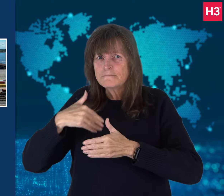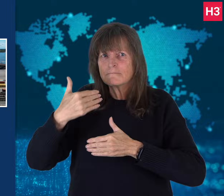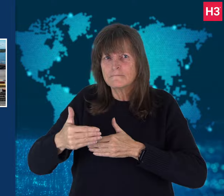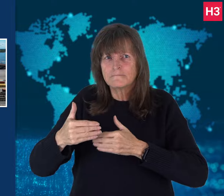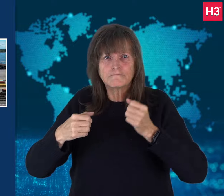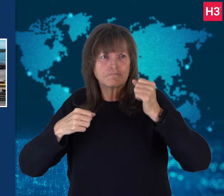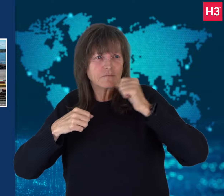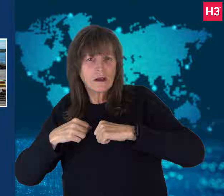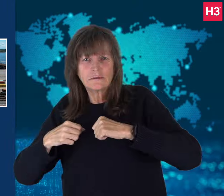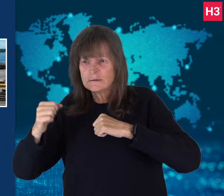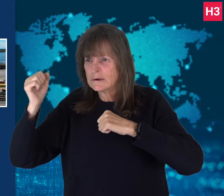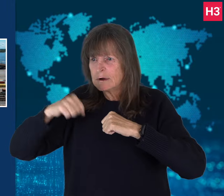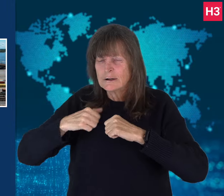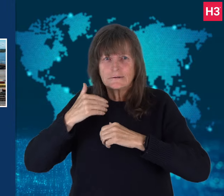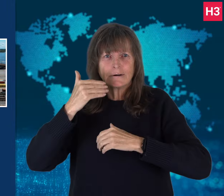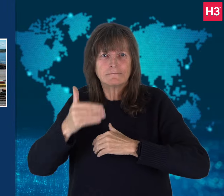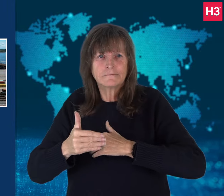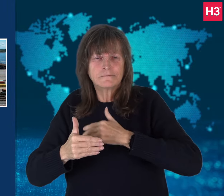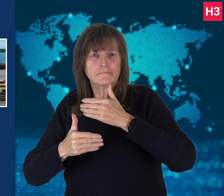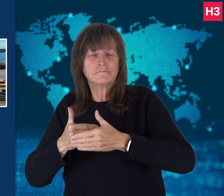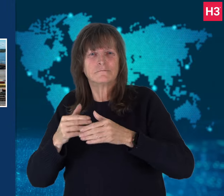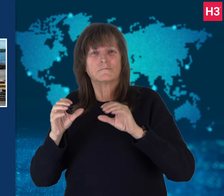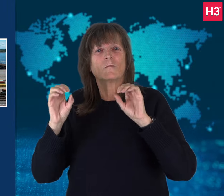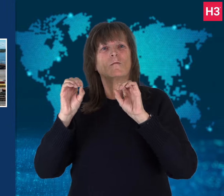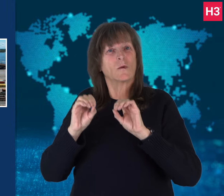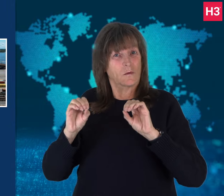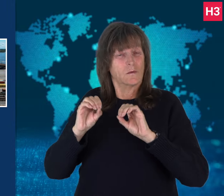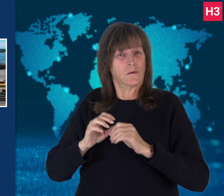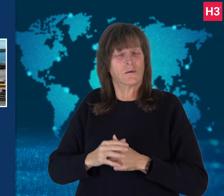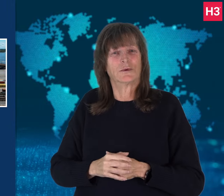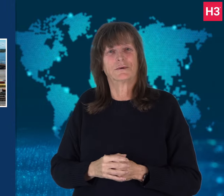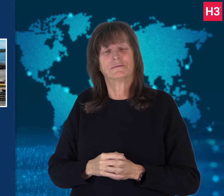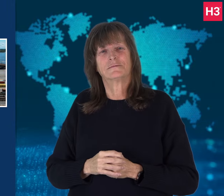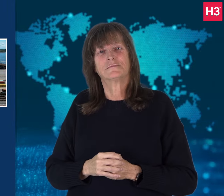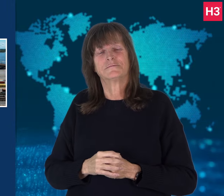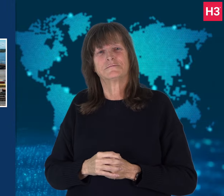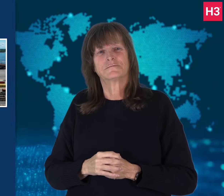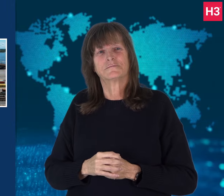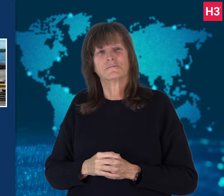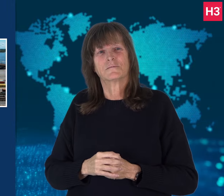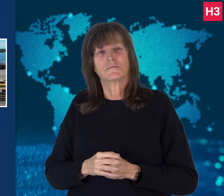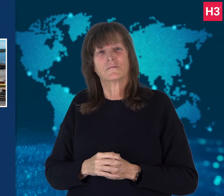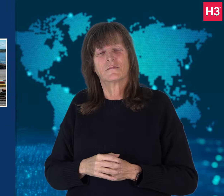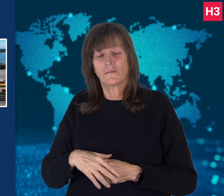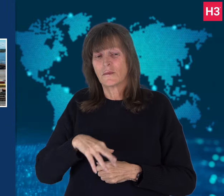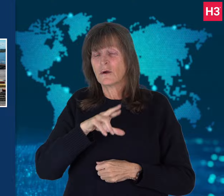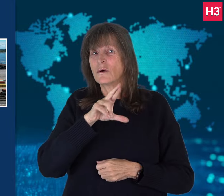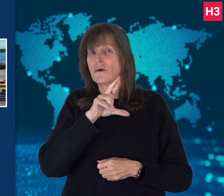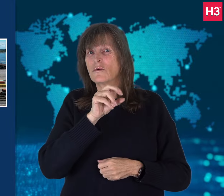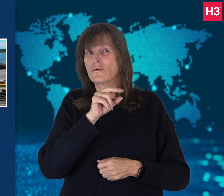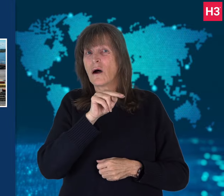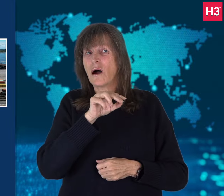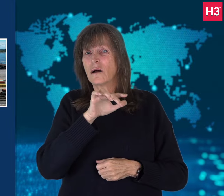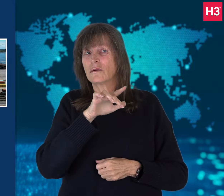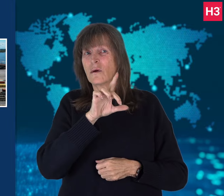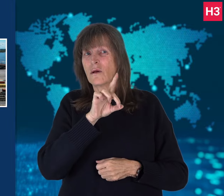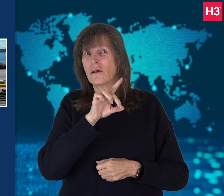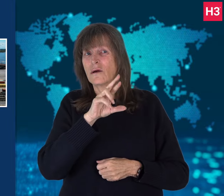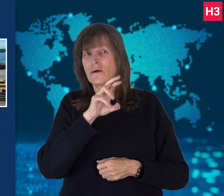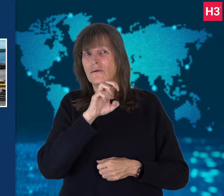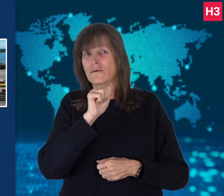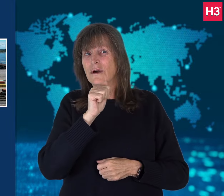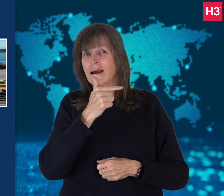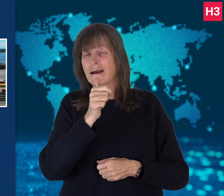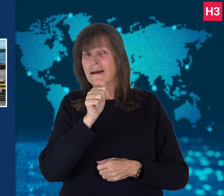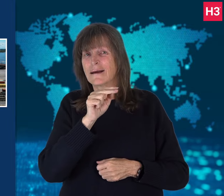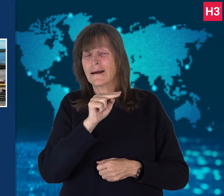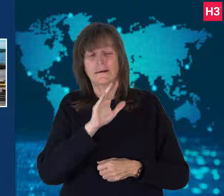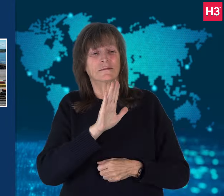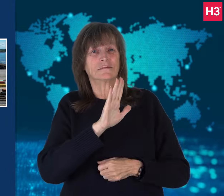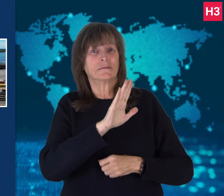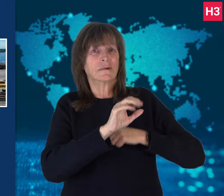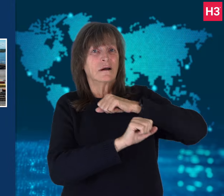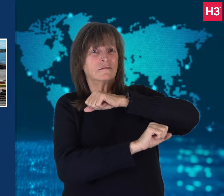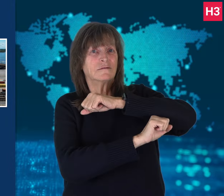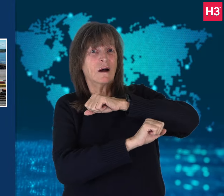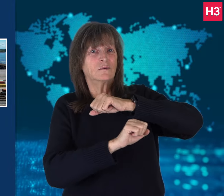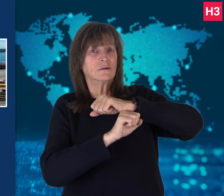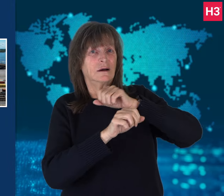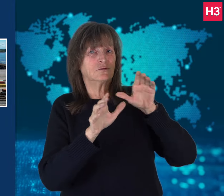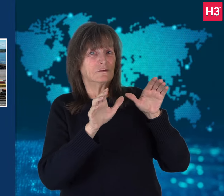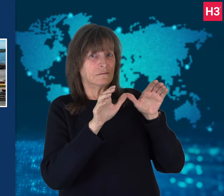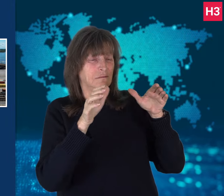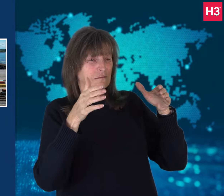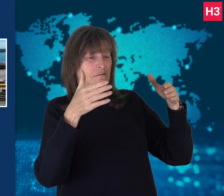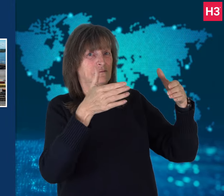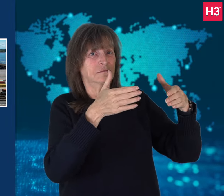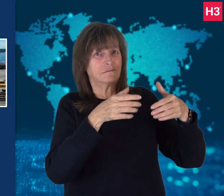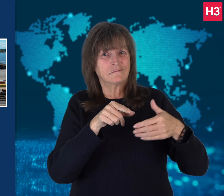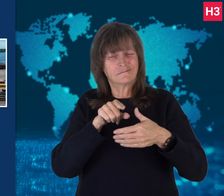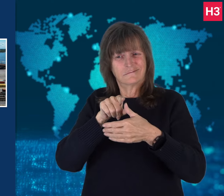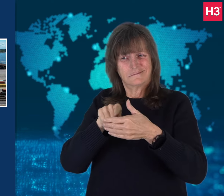constructive progress. The Ronald Reagan Foundation criticized